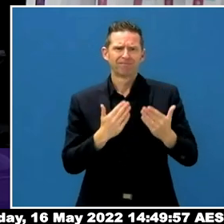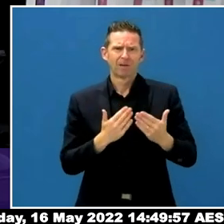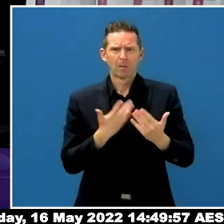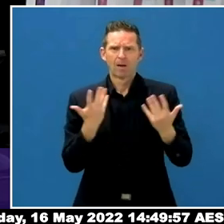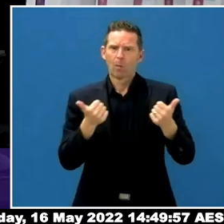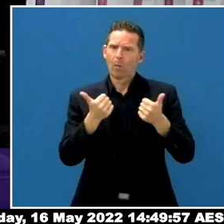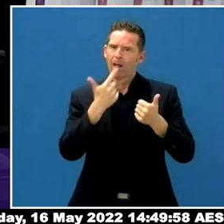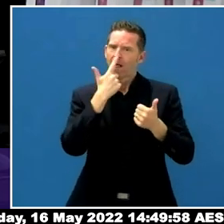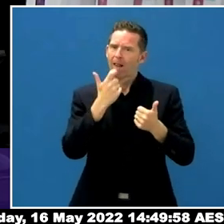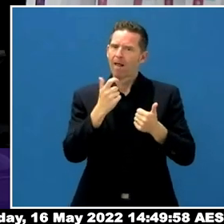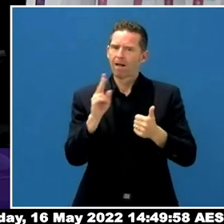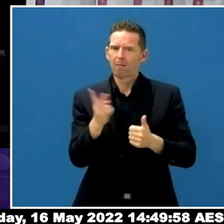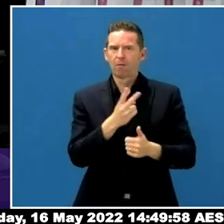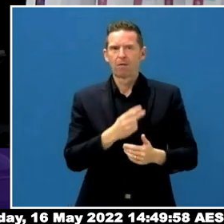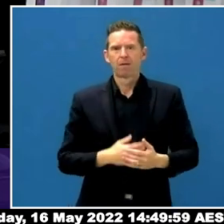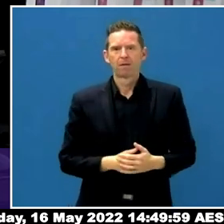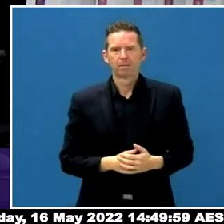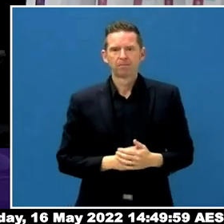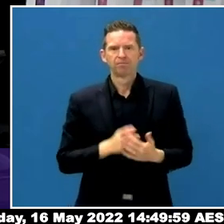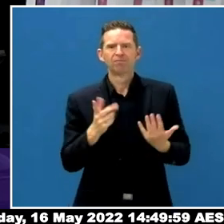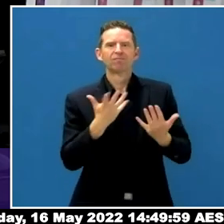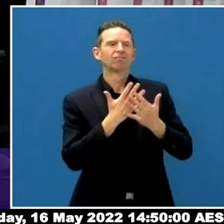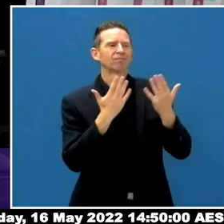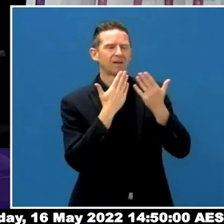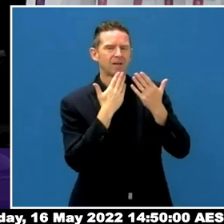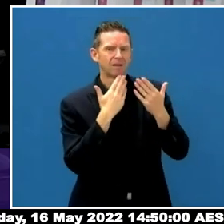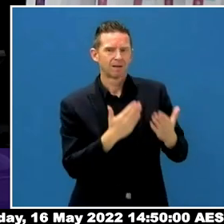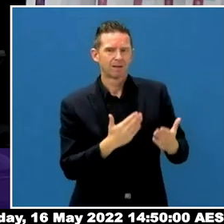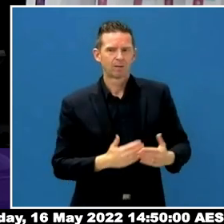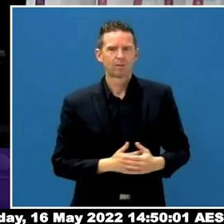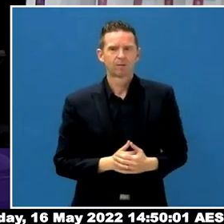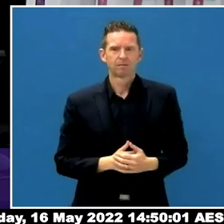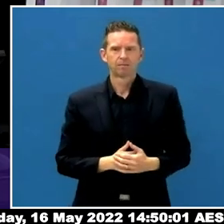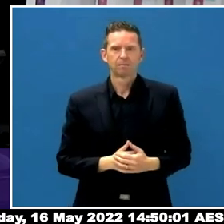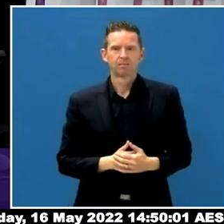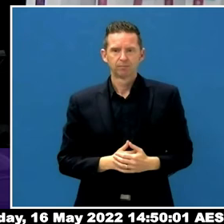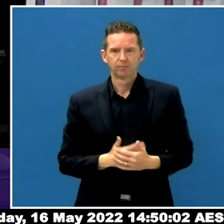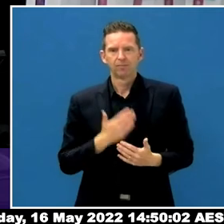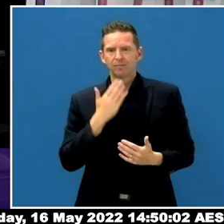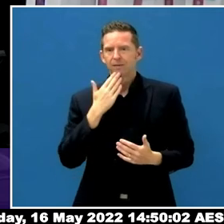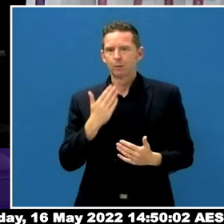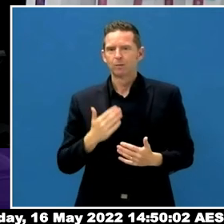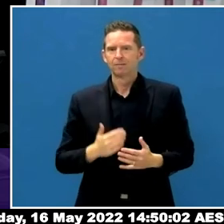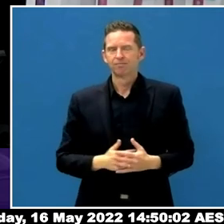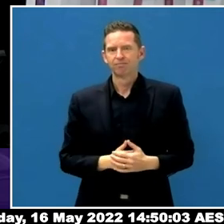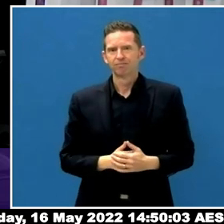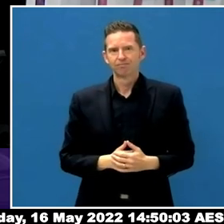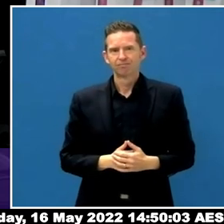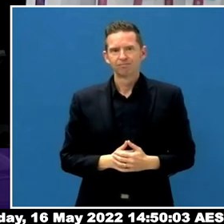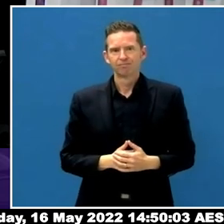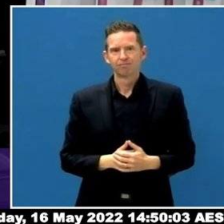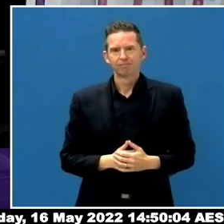Thank you very much as well. Thank you. CHAIR: How long are we allowed, Mr Fogarty?